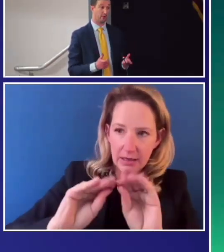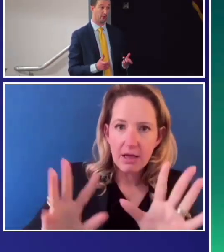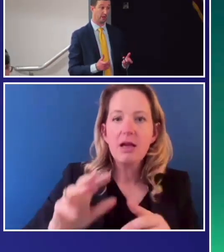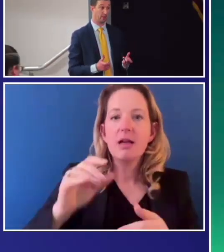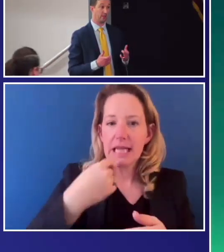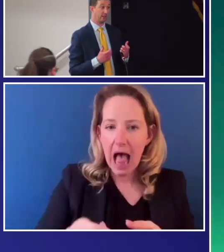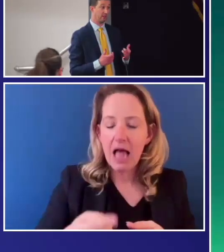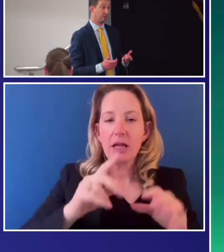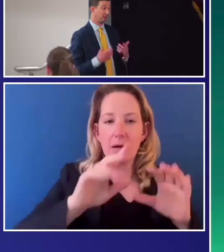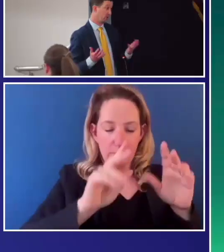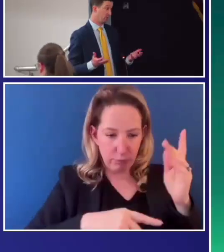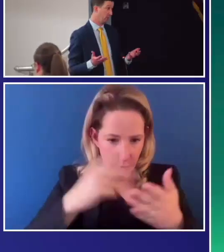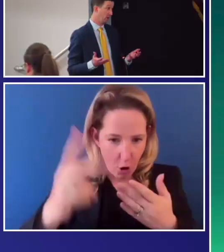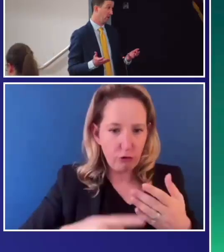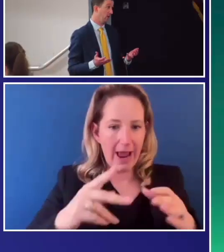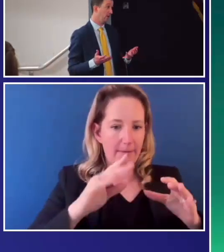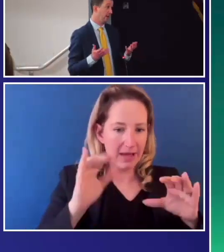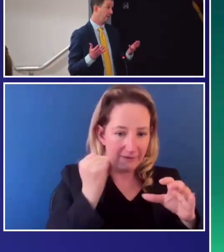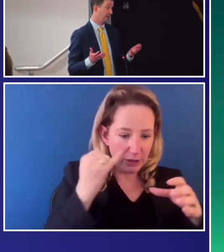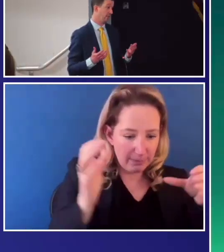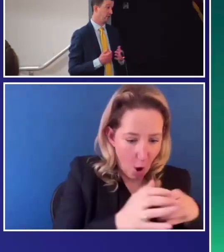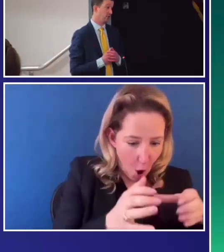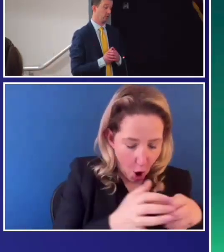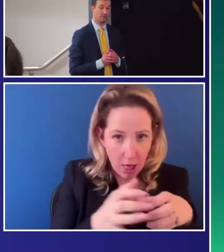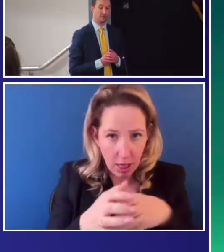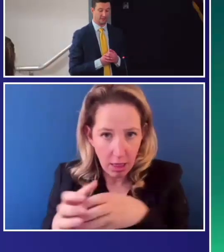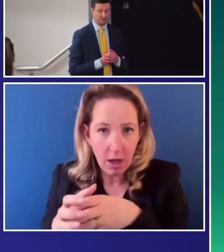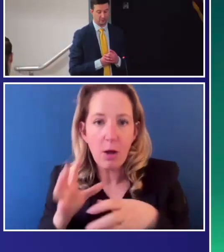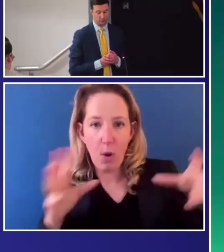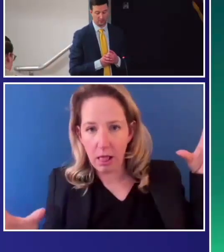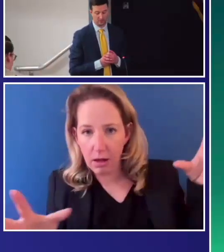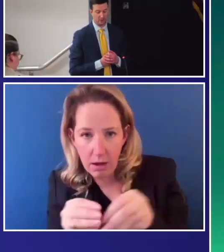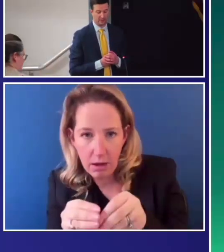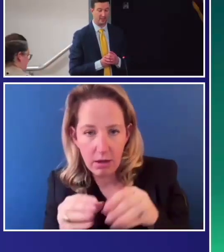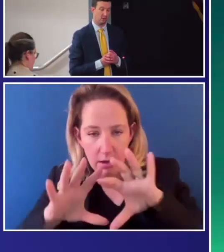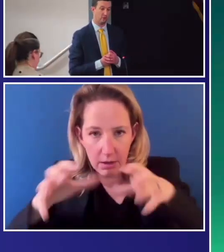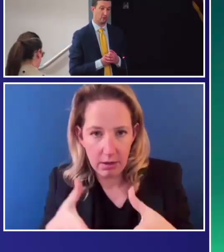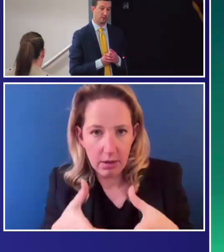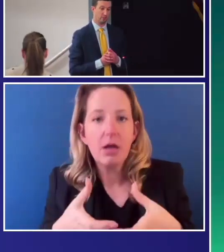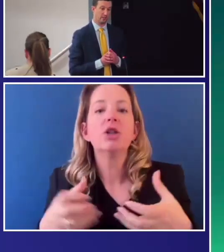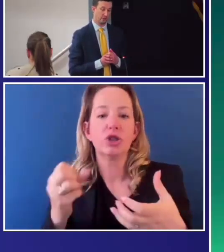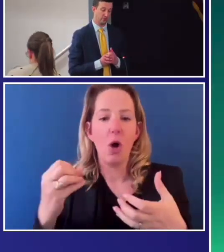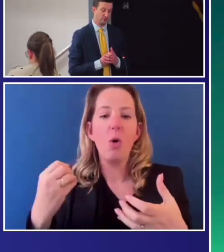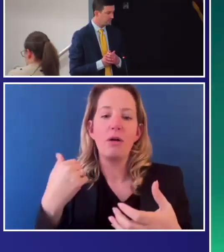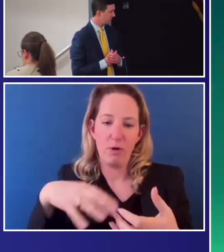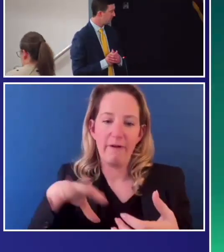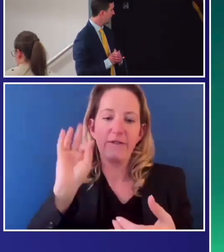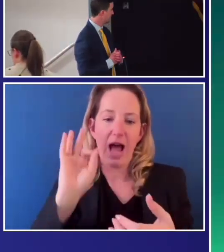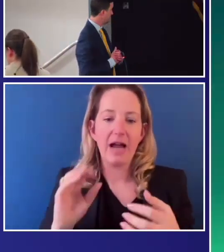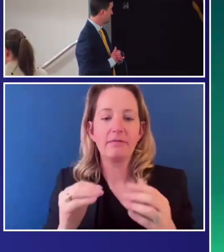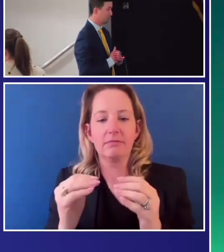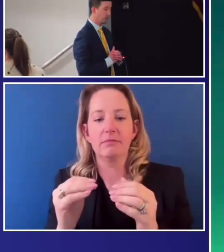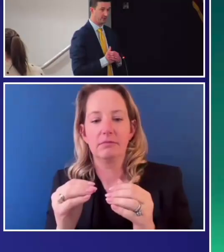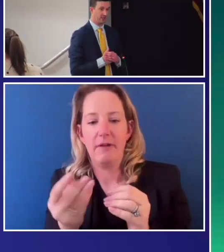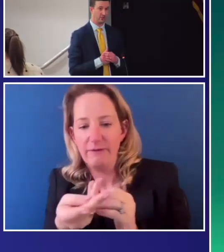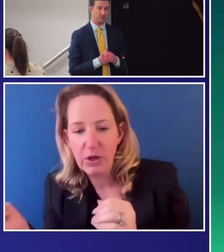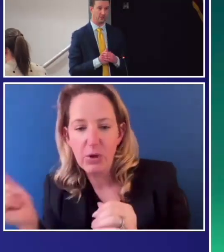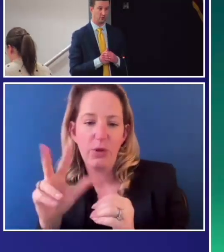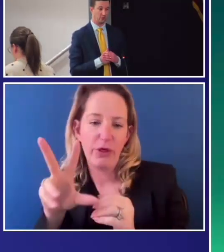programs that have -- that are small, and that threshold is defined as fewer than 30 Title IV completers. So this presentation is going